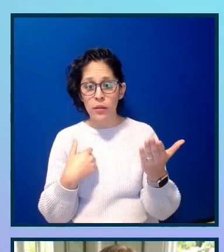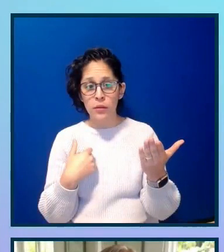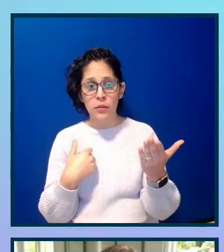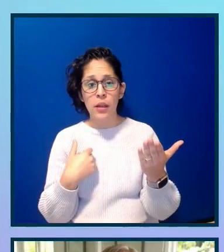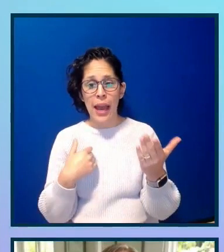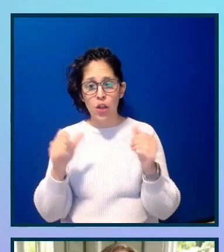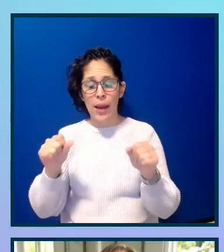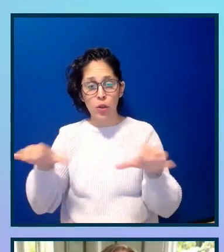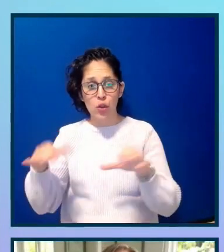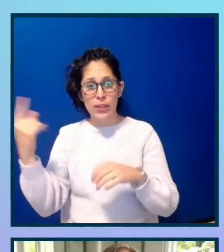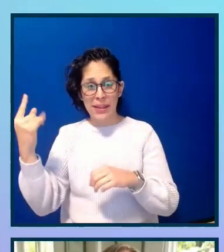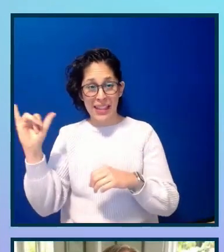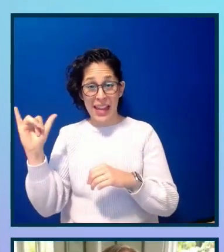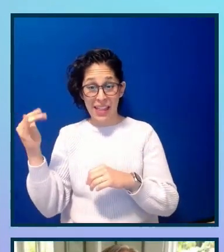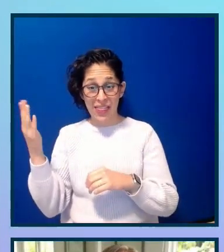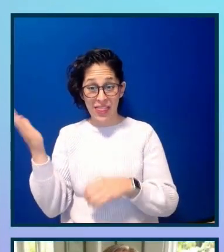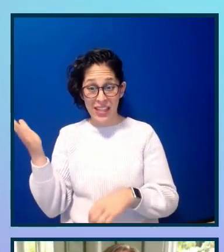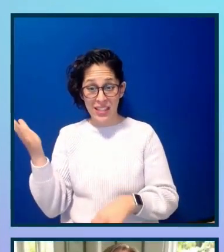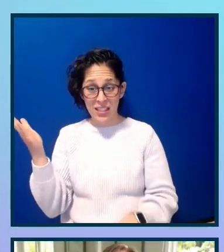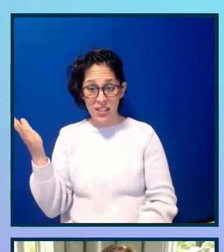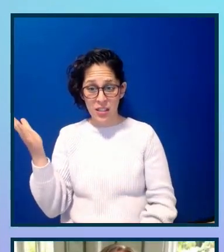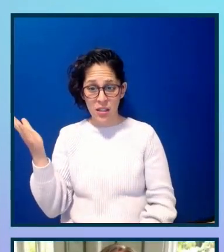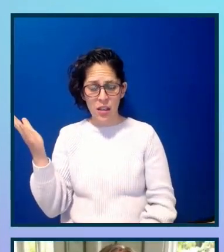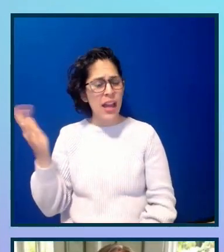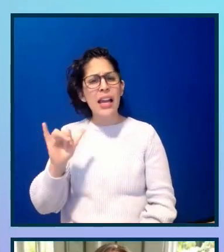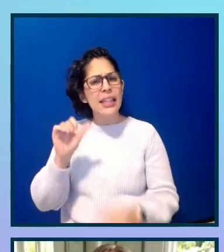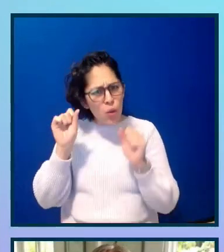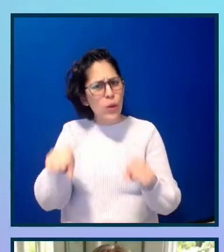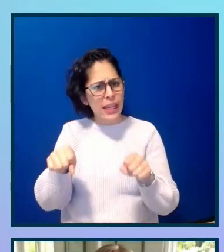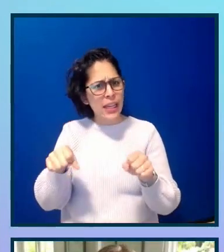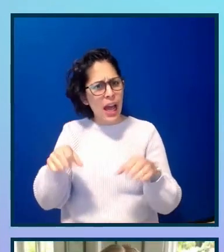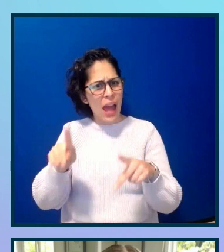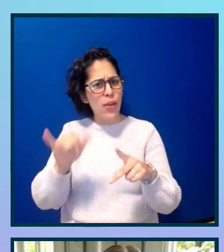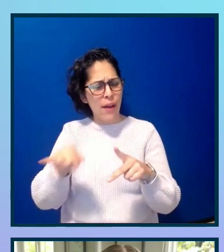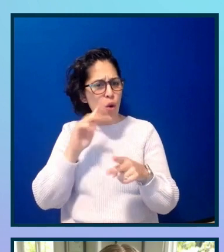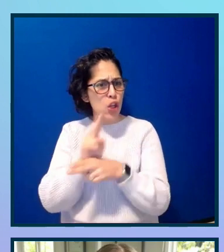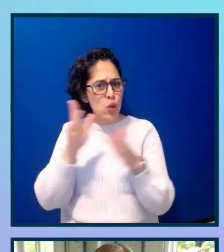it's like, "Oh, well, can we enable that for the users? Like, that would be cool because we could have all these experiences."